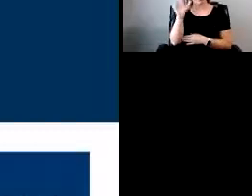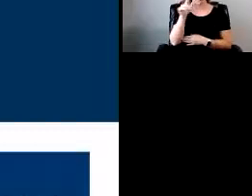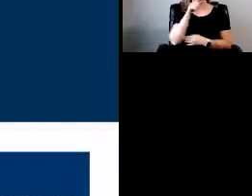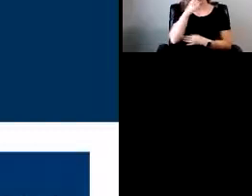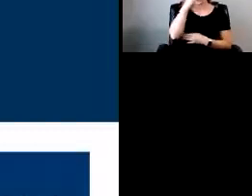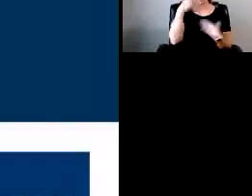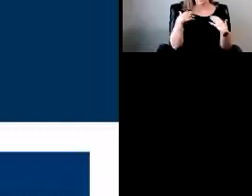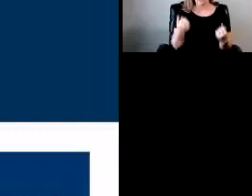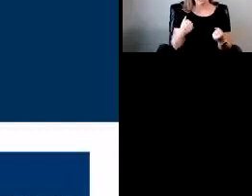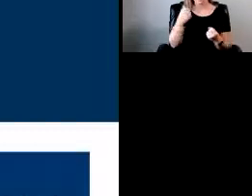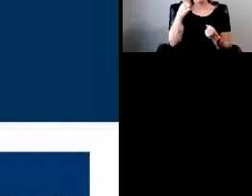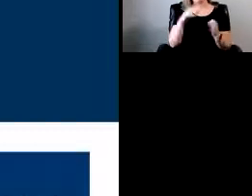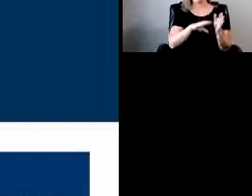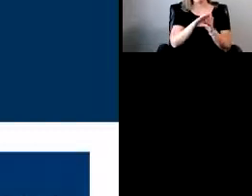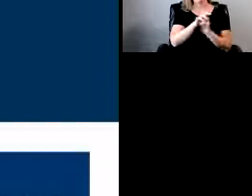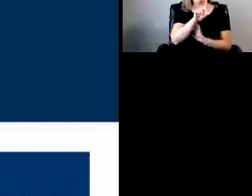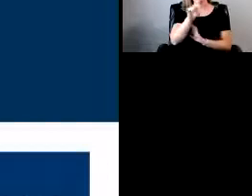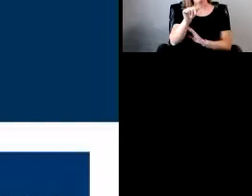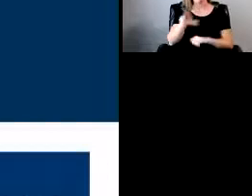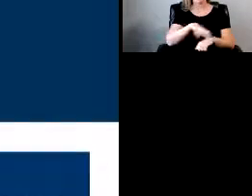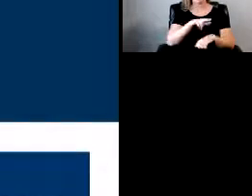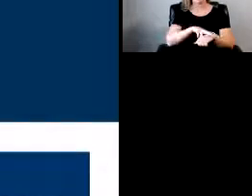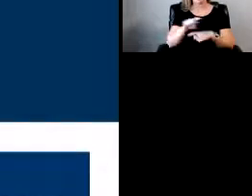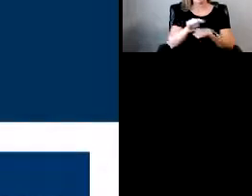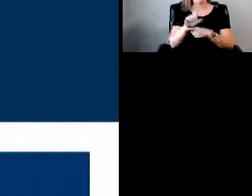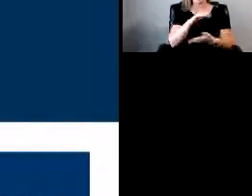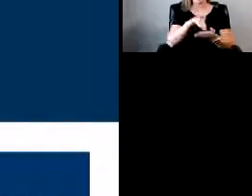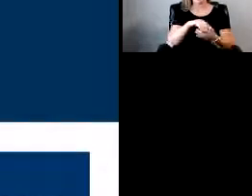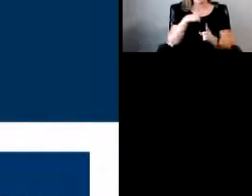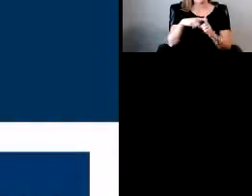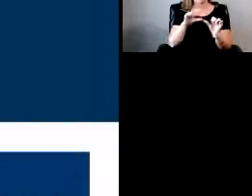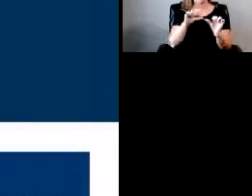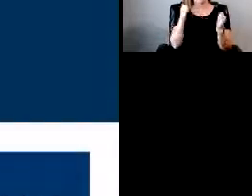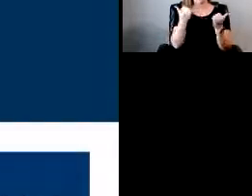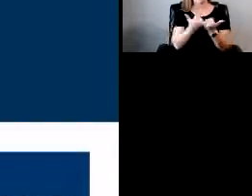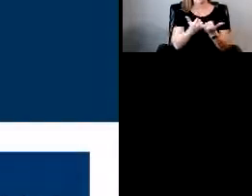Disabilities National Training Center and the Association of University Centers on Disabilities,